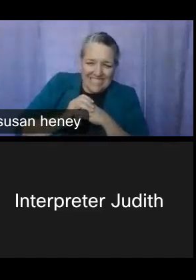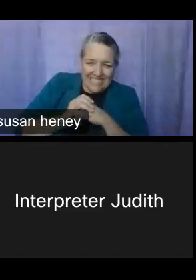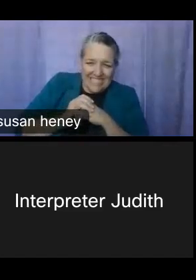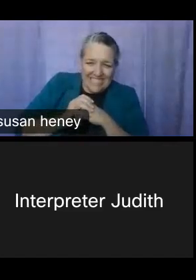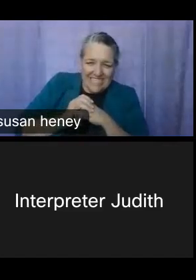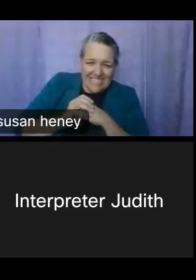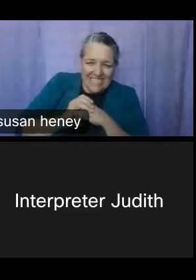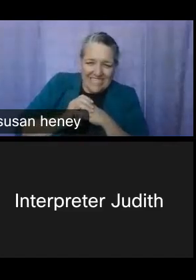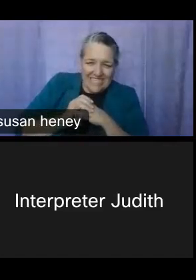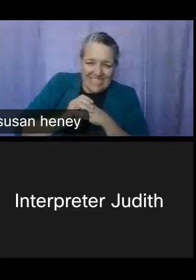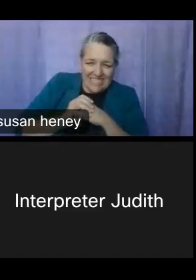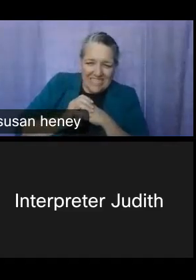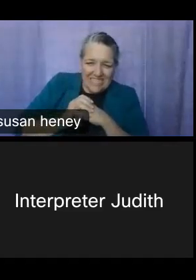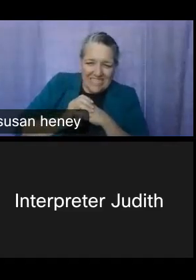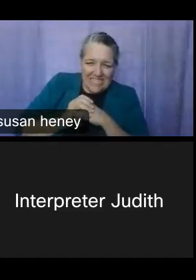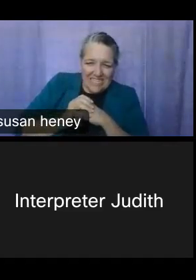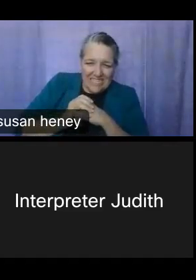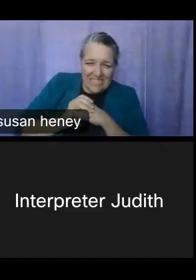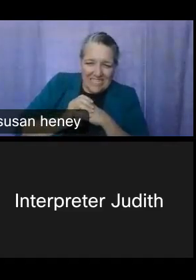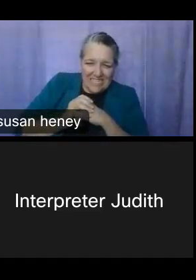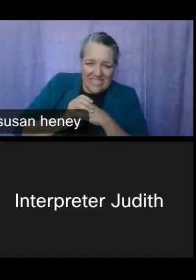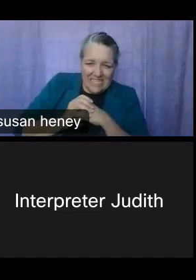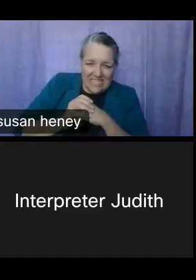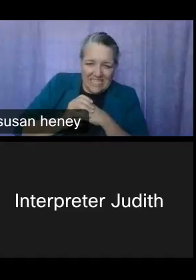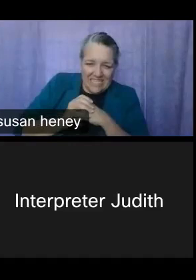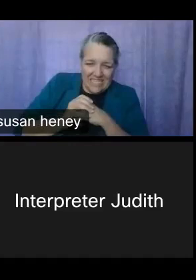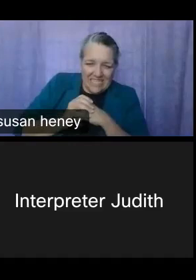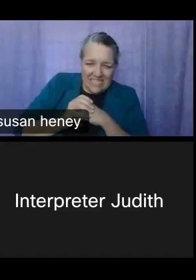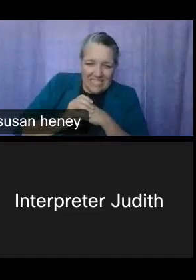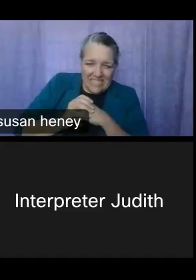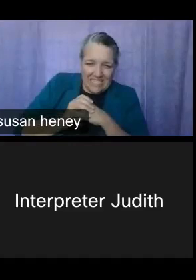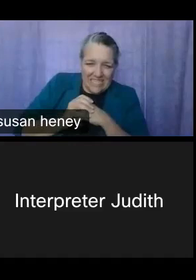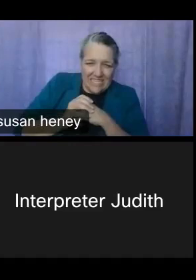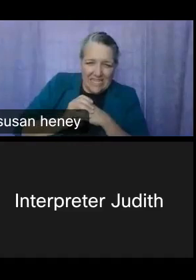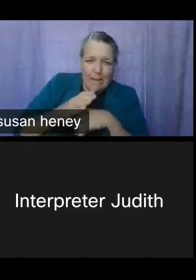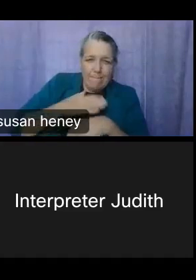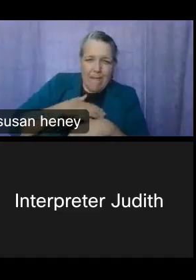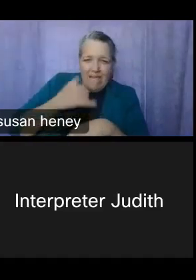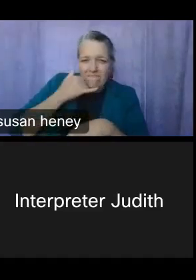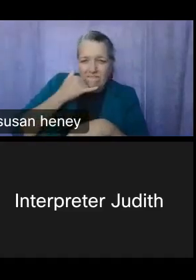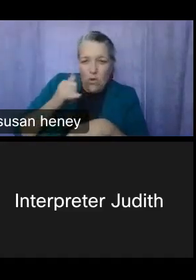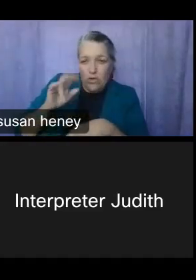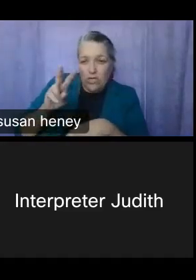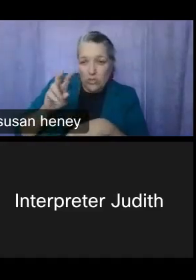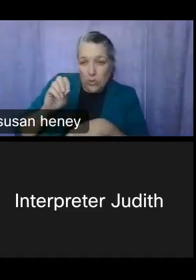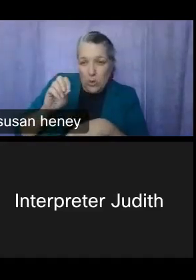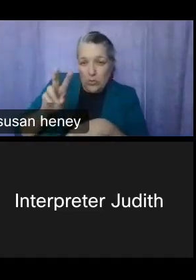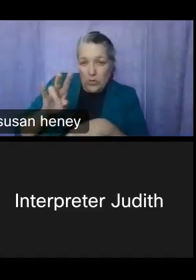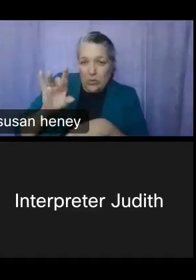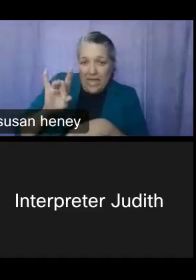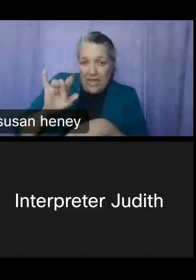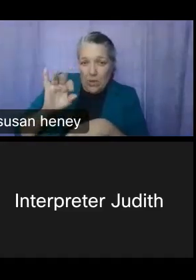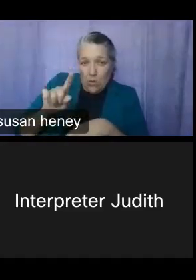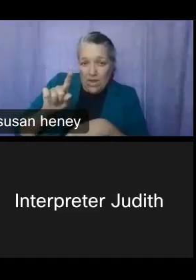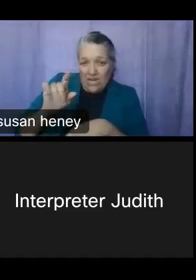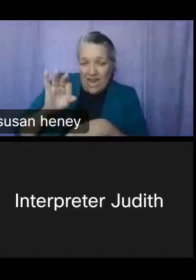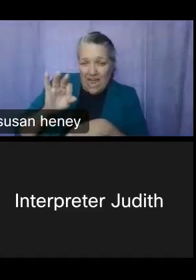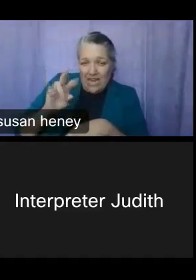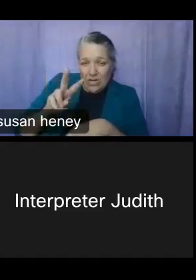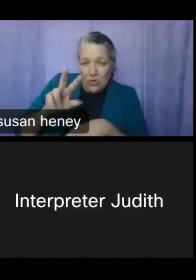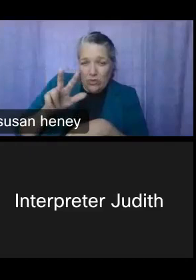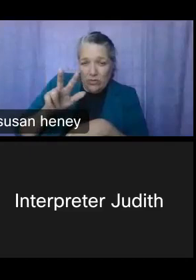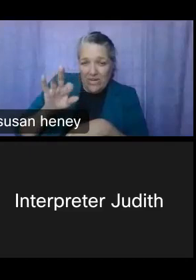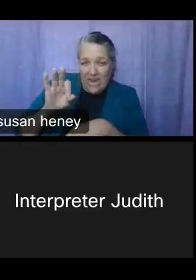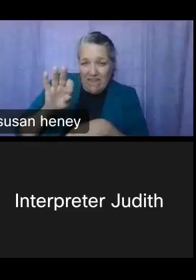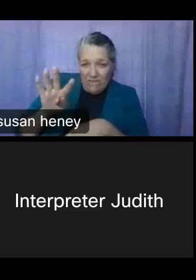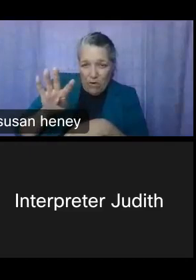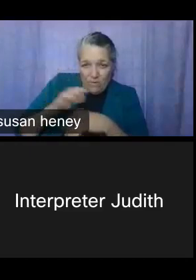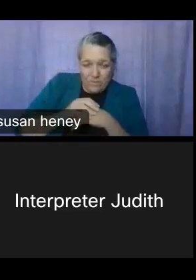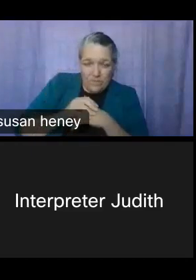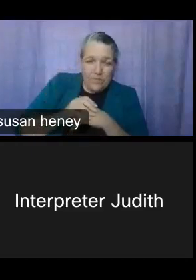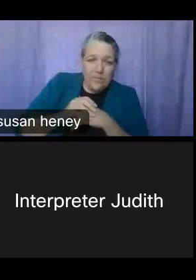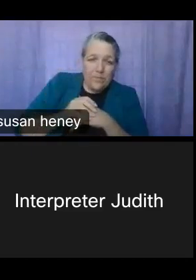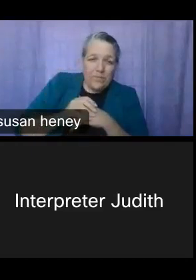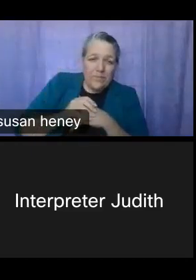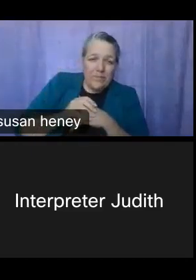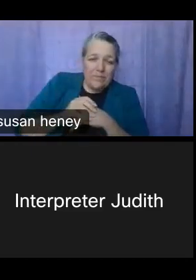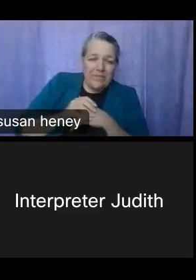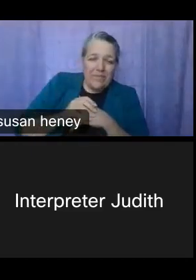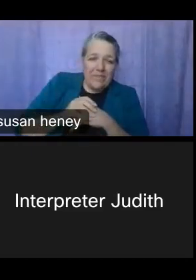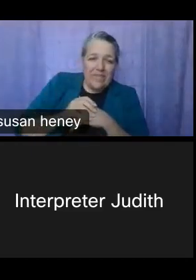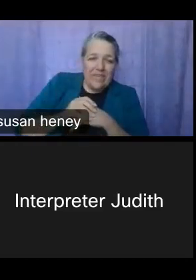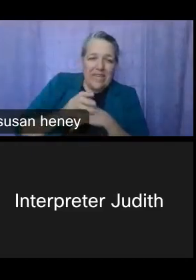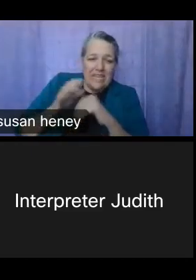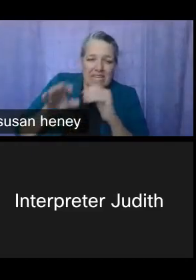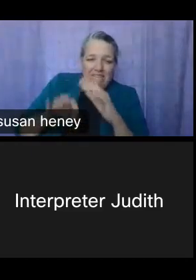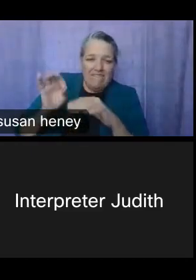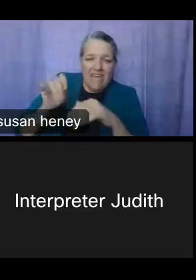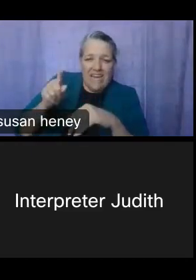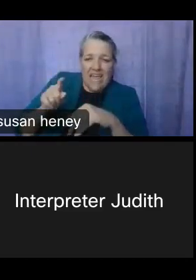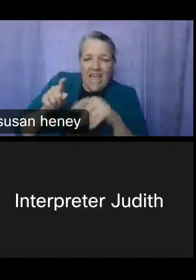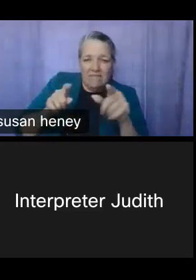I-C-H at census.gov, and my phone number is 202-819-2394. You can also find us @uscensusbureau